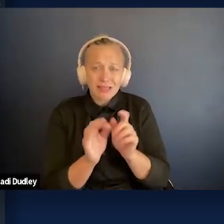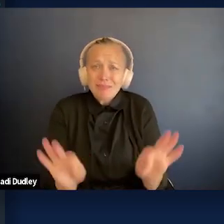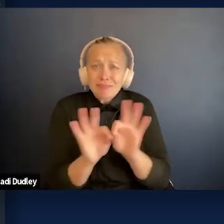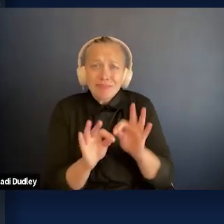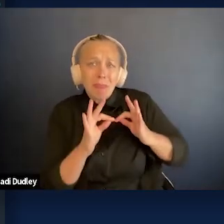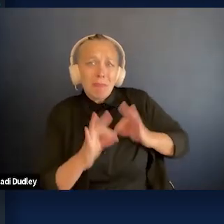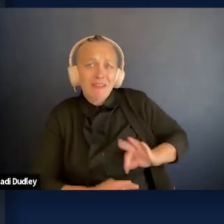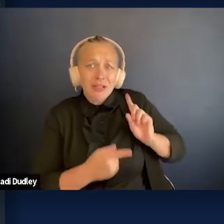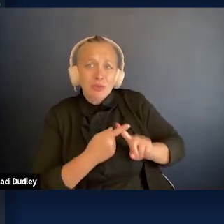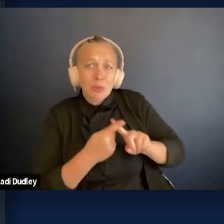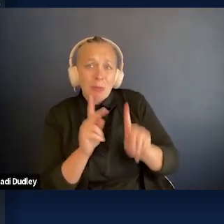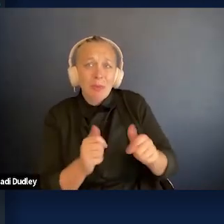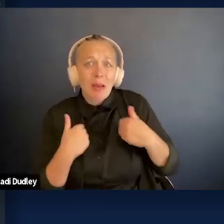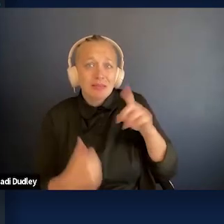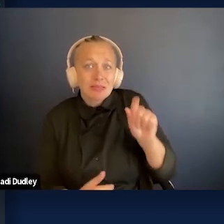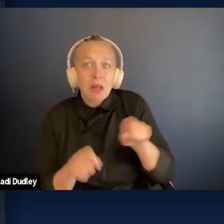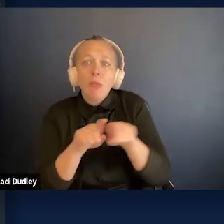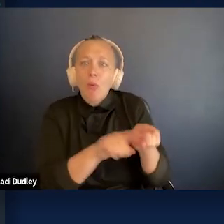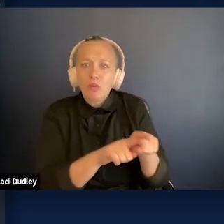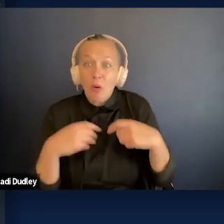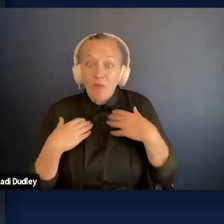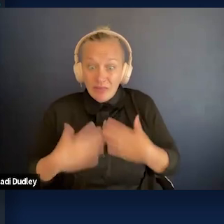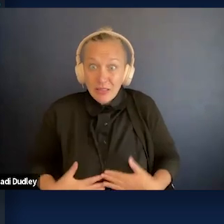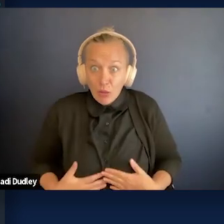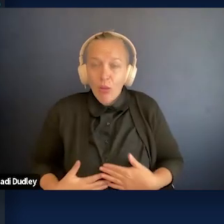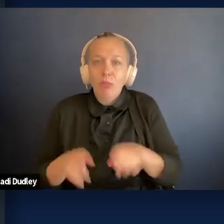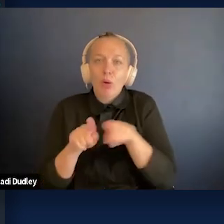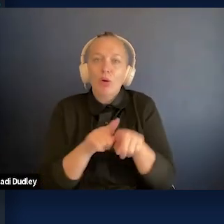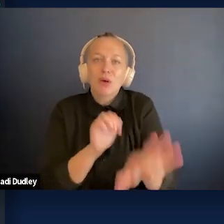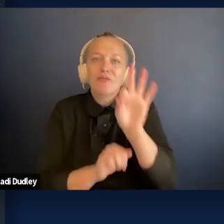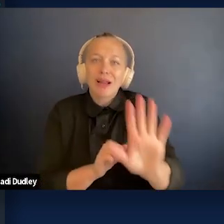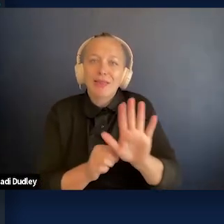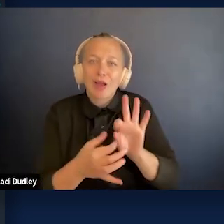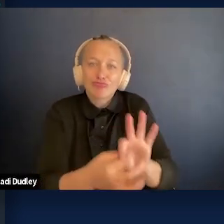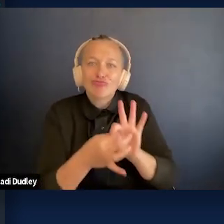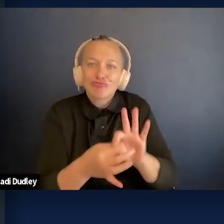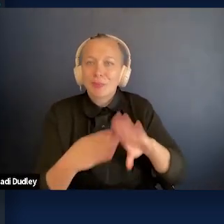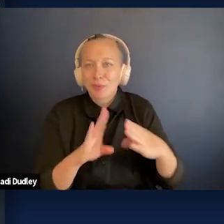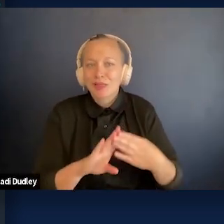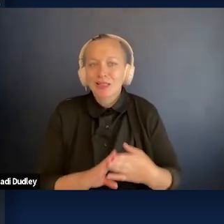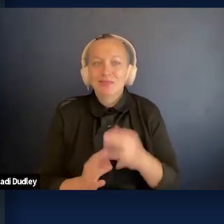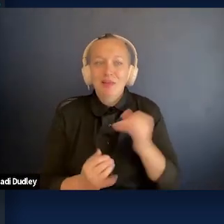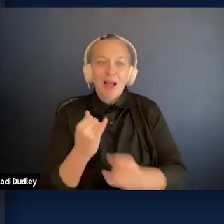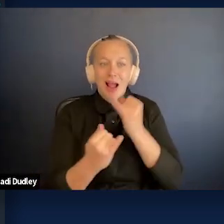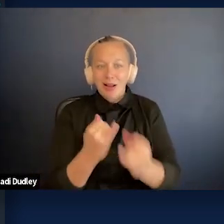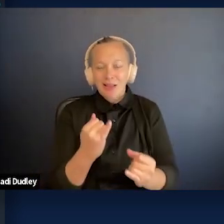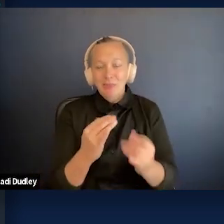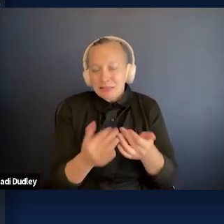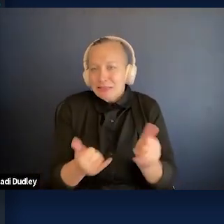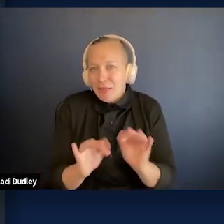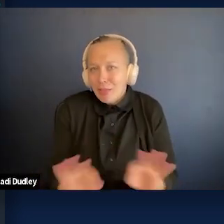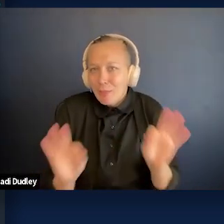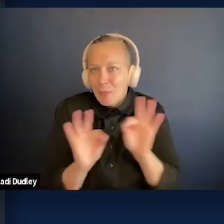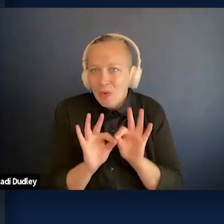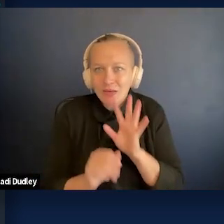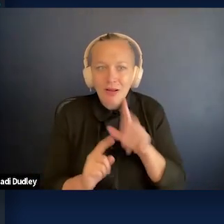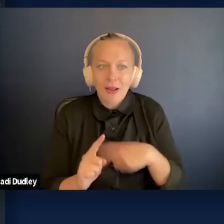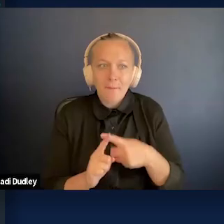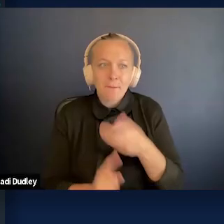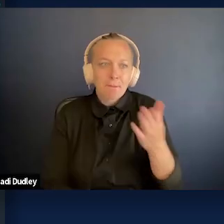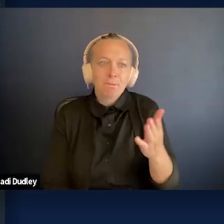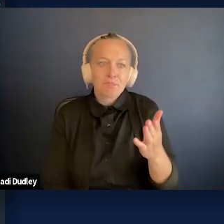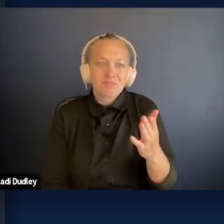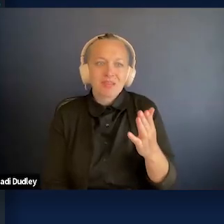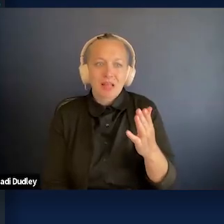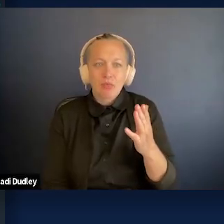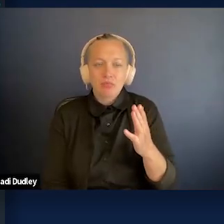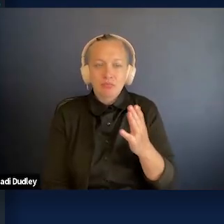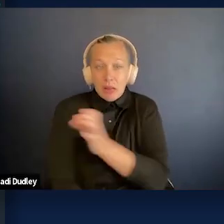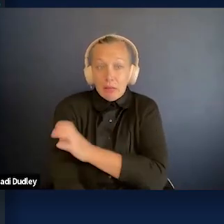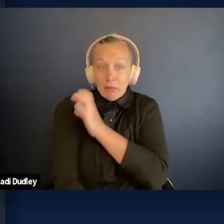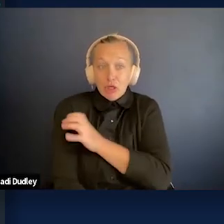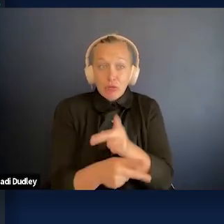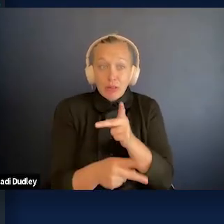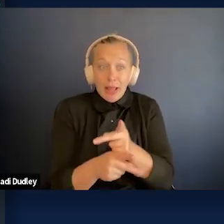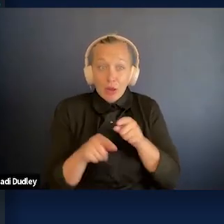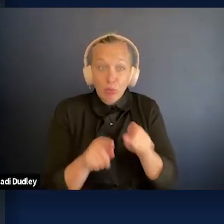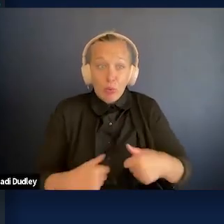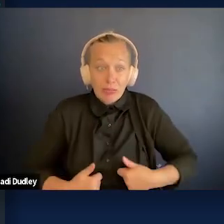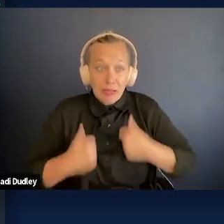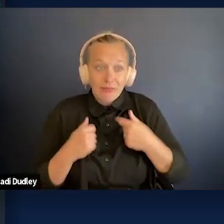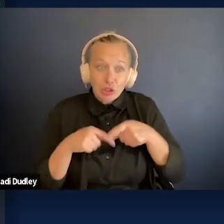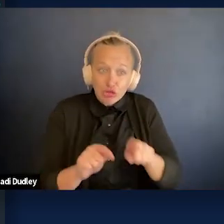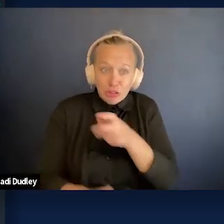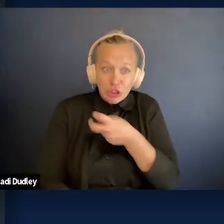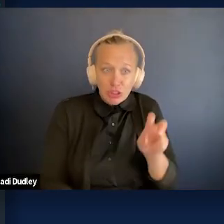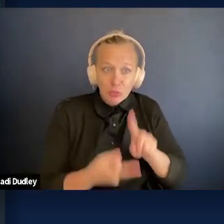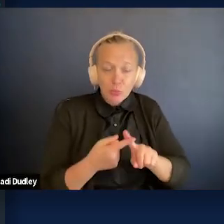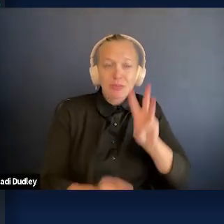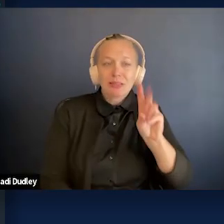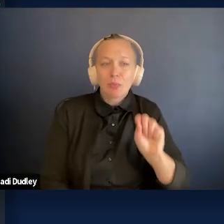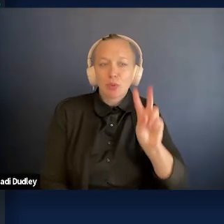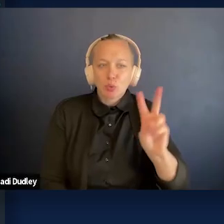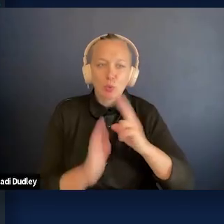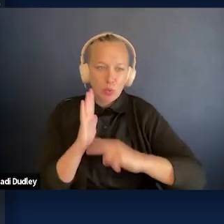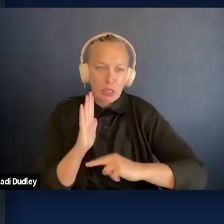Um, the benefit of finding community. And then the final competency I'll talk about today is… Um, clinical care over the lifespan and during transitions. Um, so the subcompetency 6.2 says, integrate assessment information from individuals with disabilities.